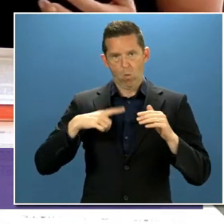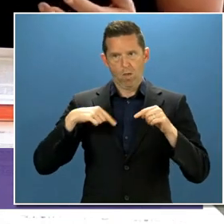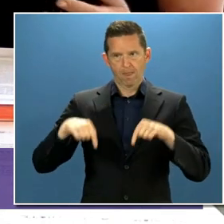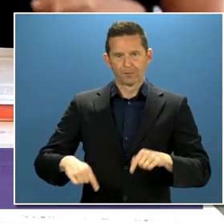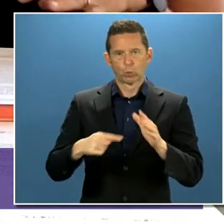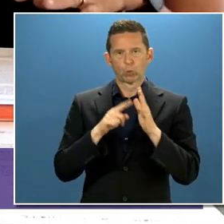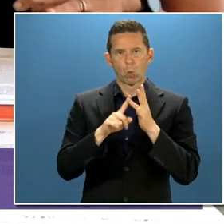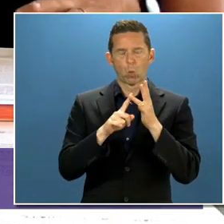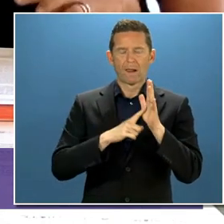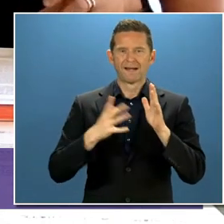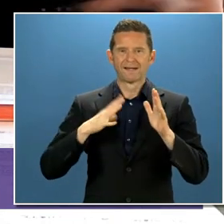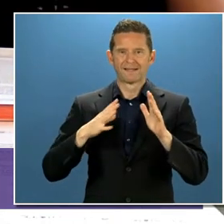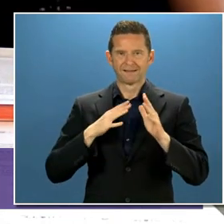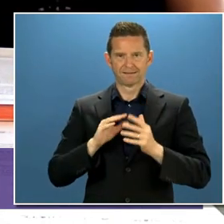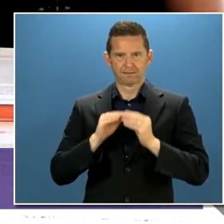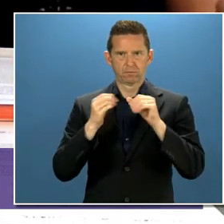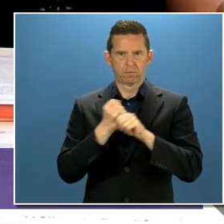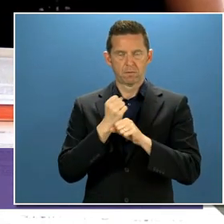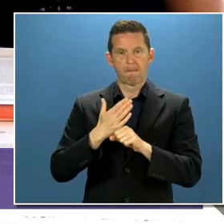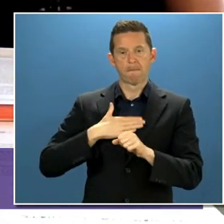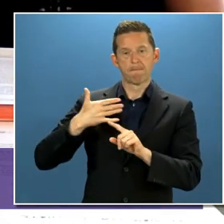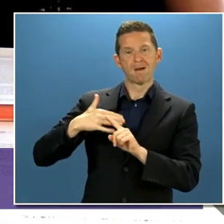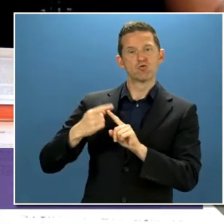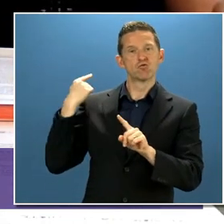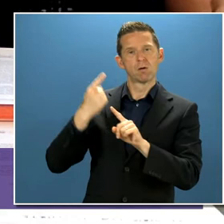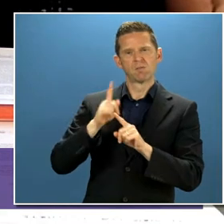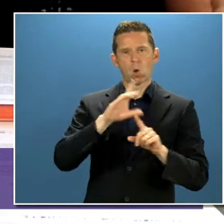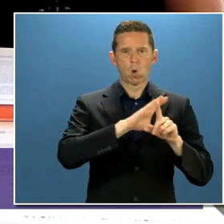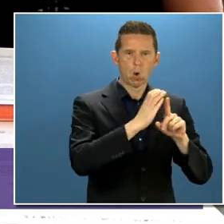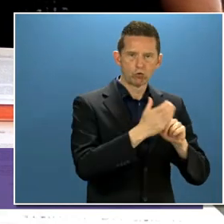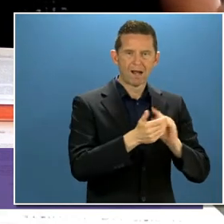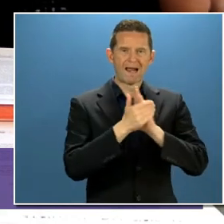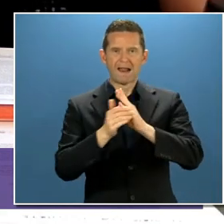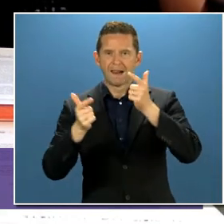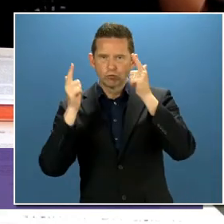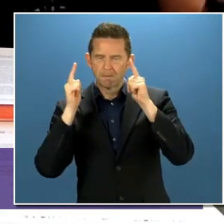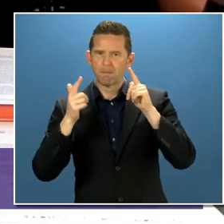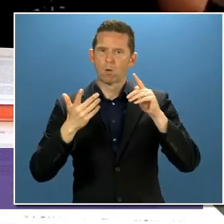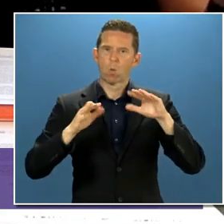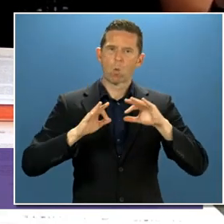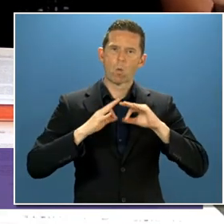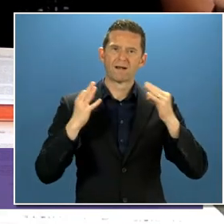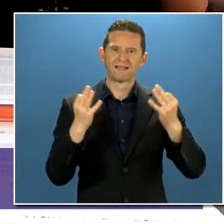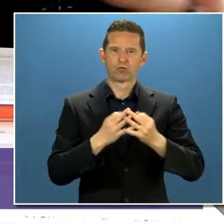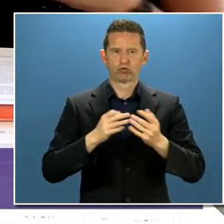So my background is in culture, leadership, organisational change.